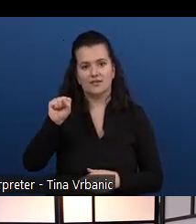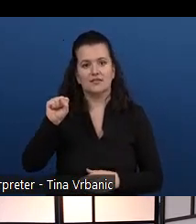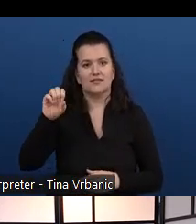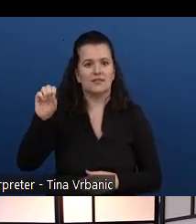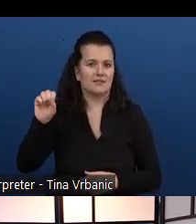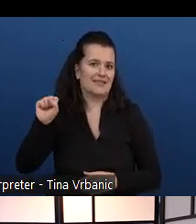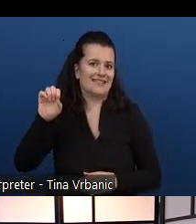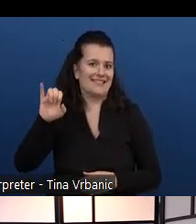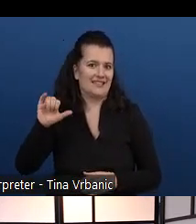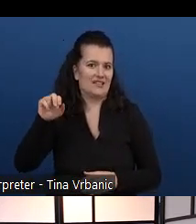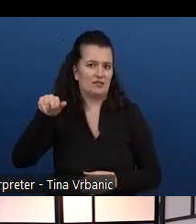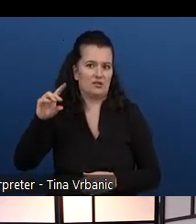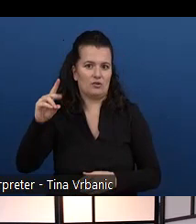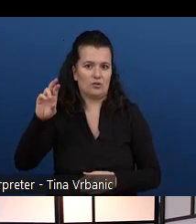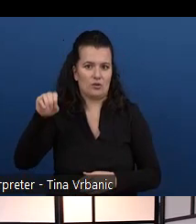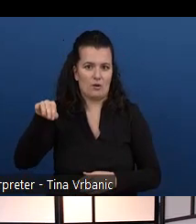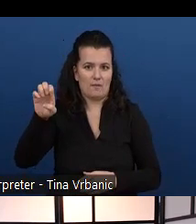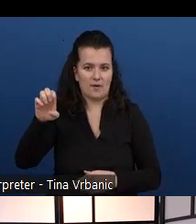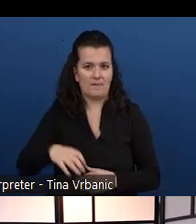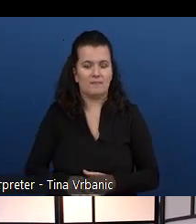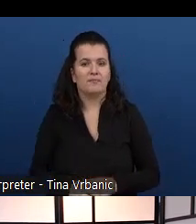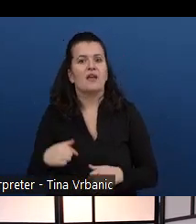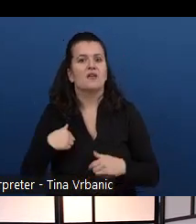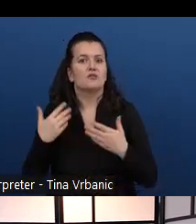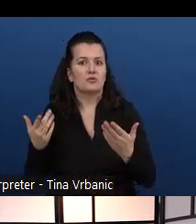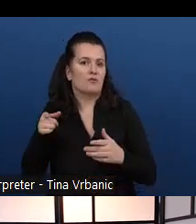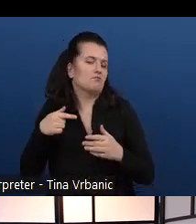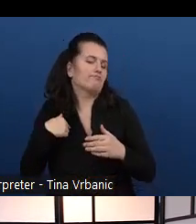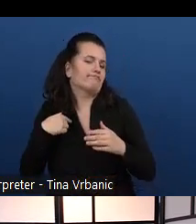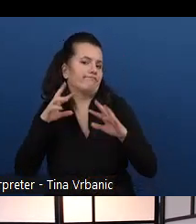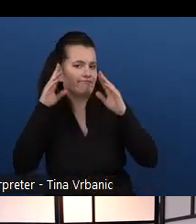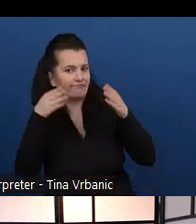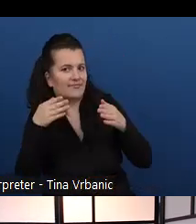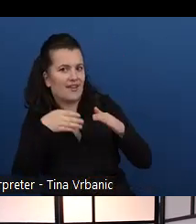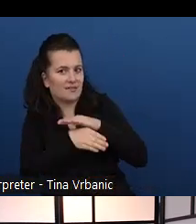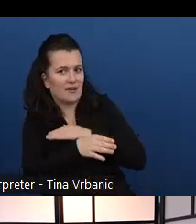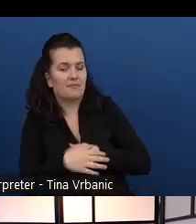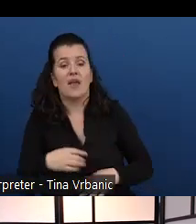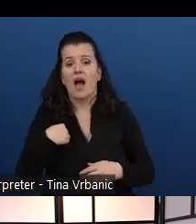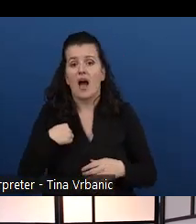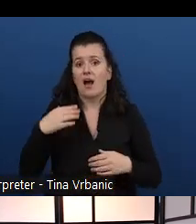I have a master's degree in Chinese and in political science.